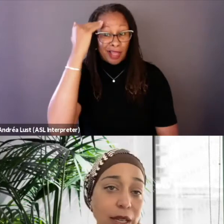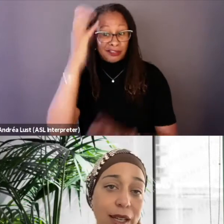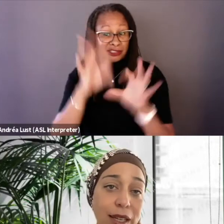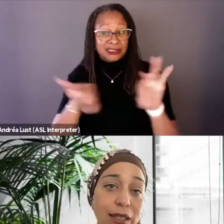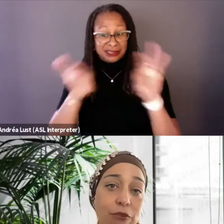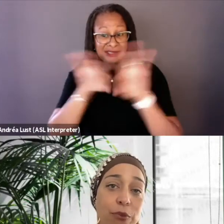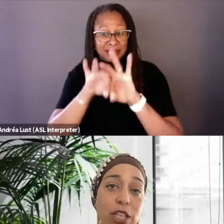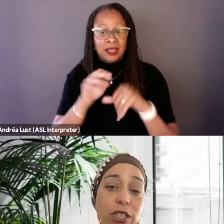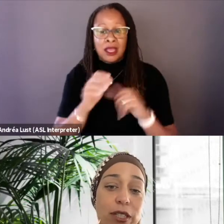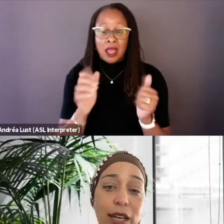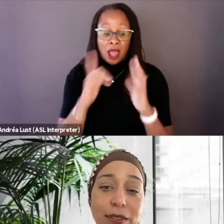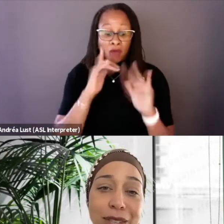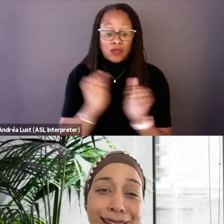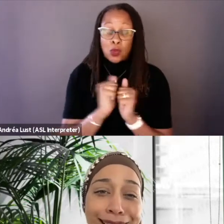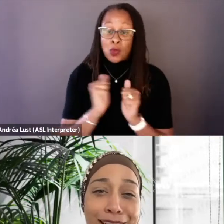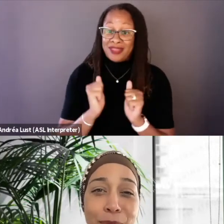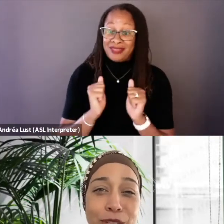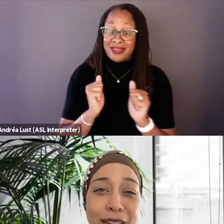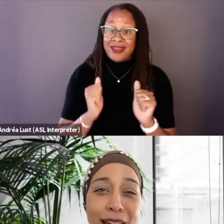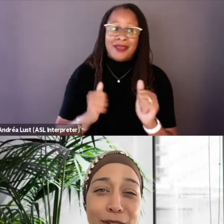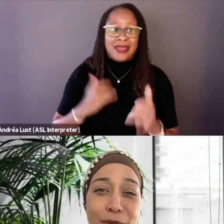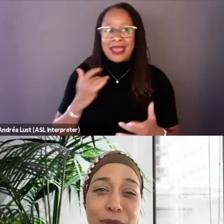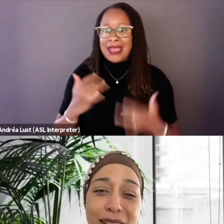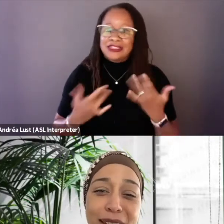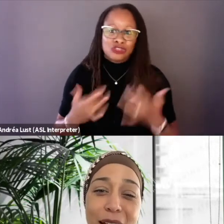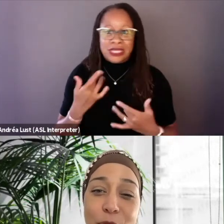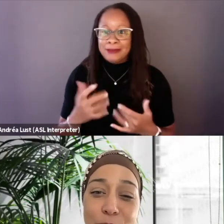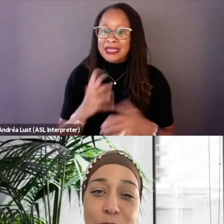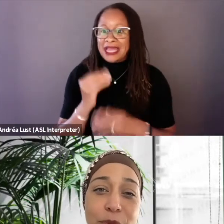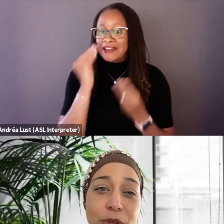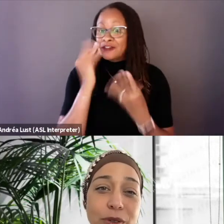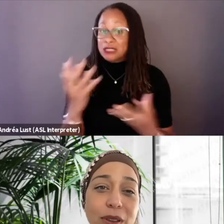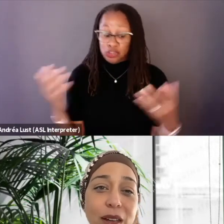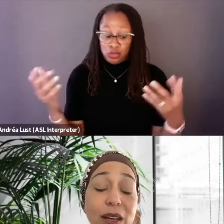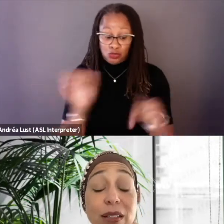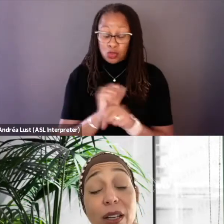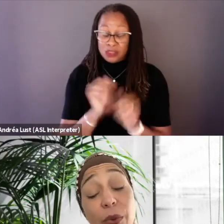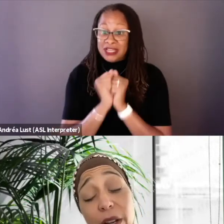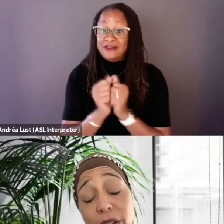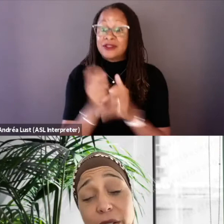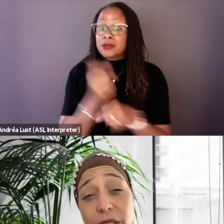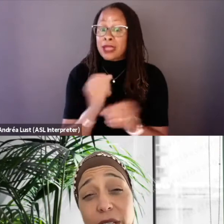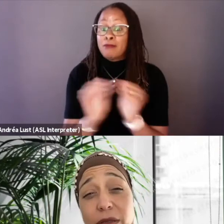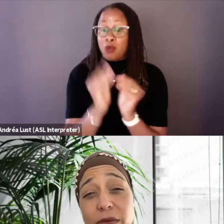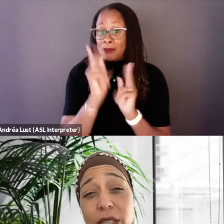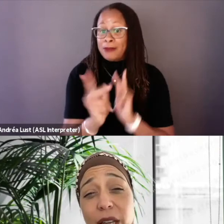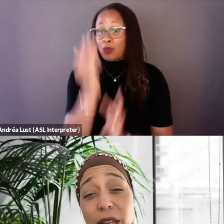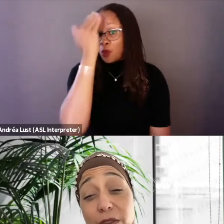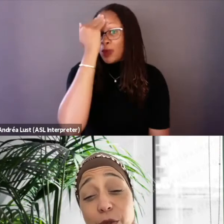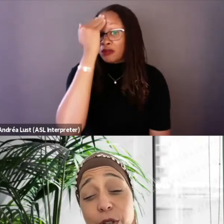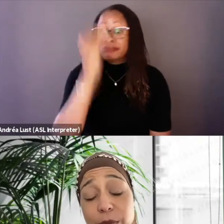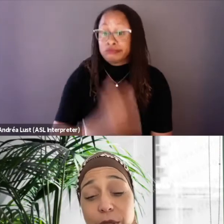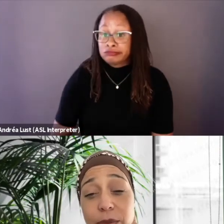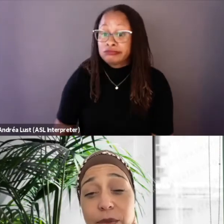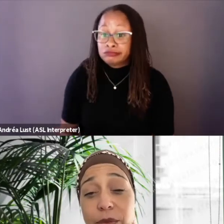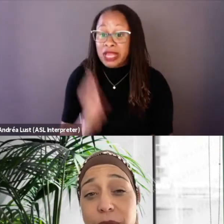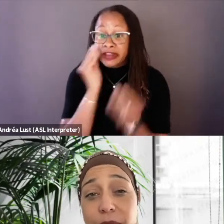and information kind of coupled together we can get more people aware, you know, and informed.